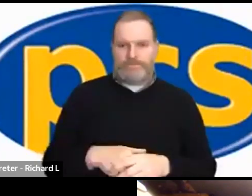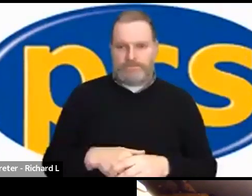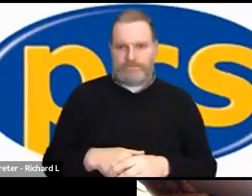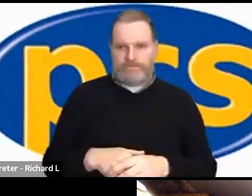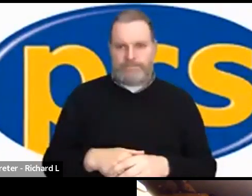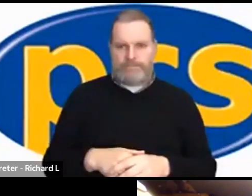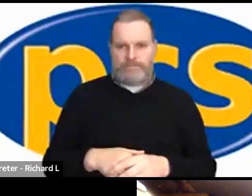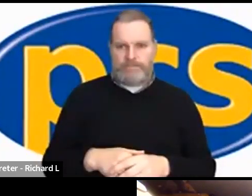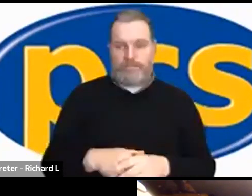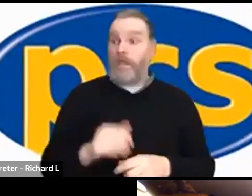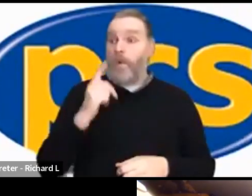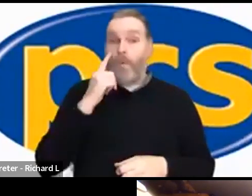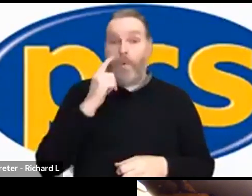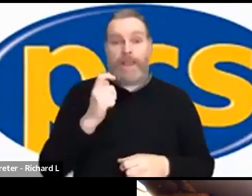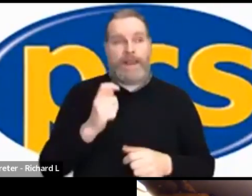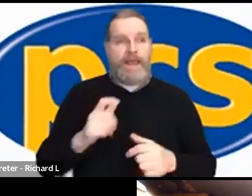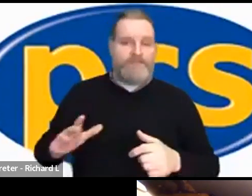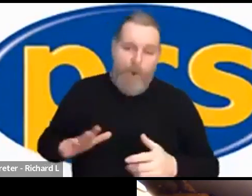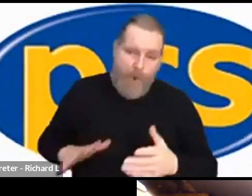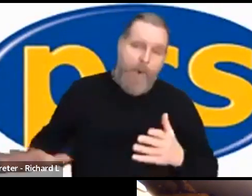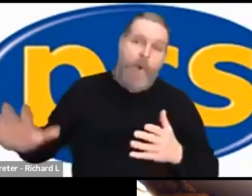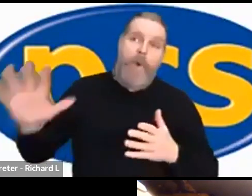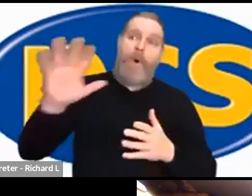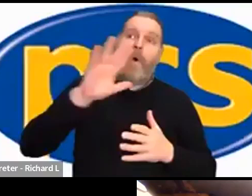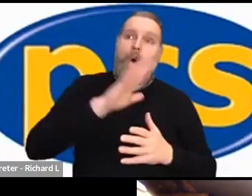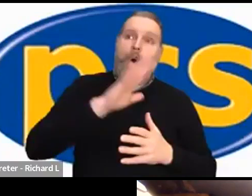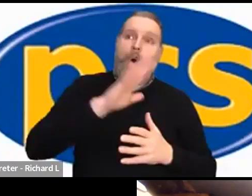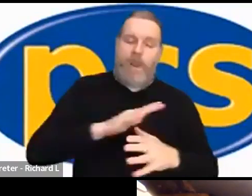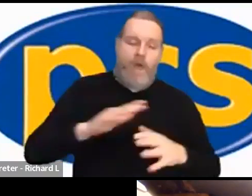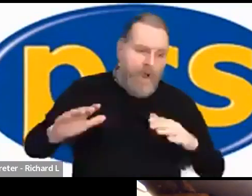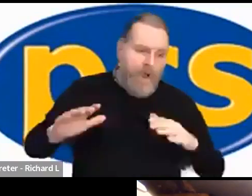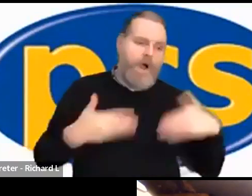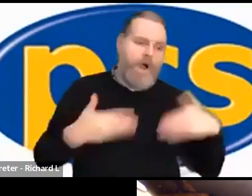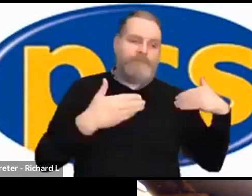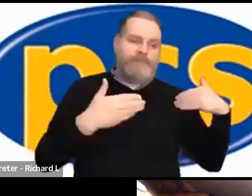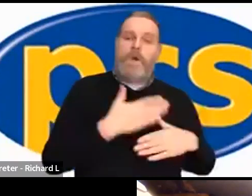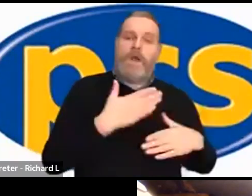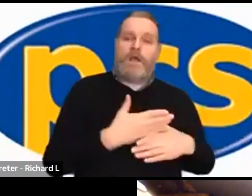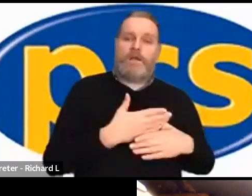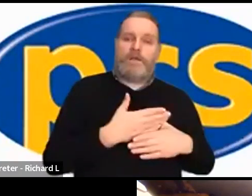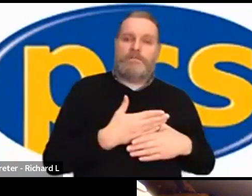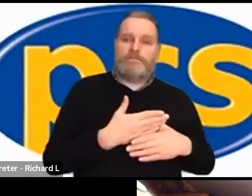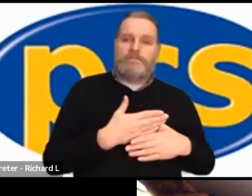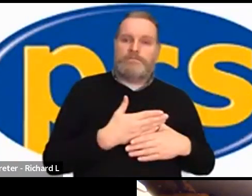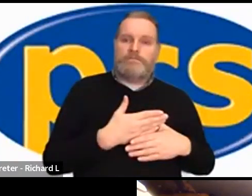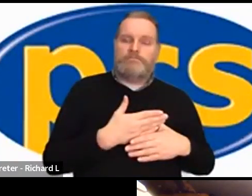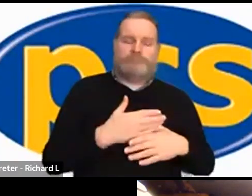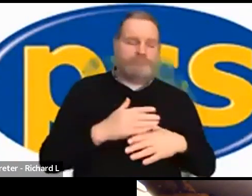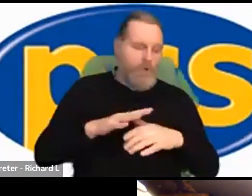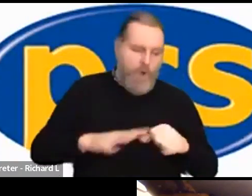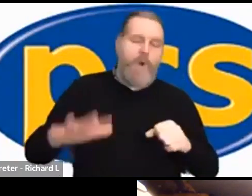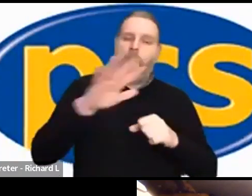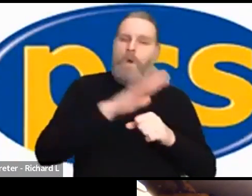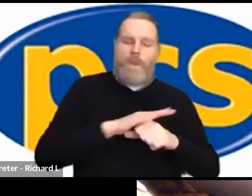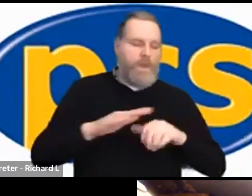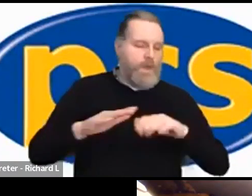So for those who remember , we could call we could call an all-out in definite strike. So So that the last time the one that most